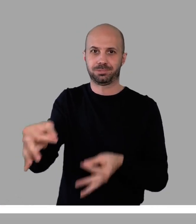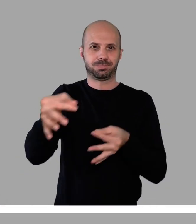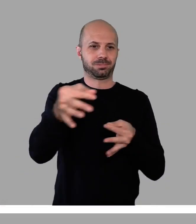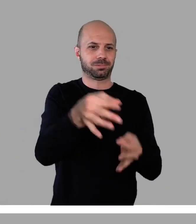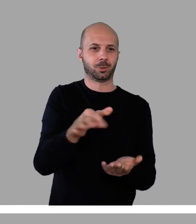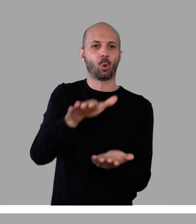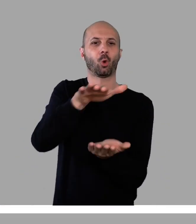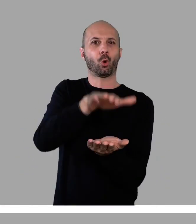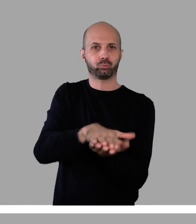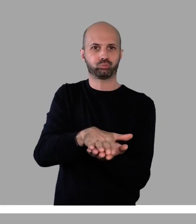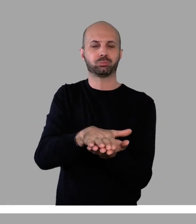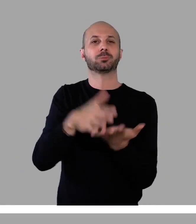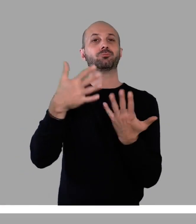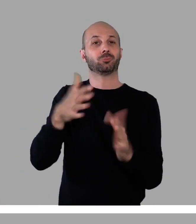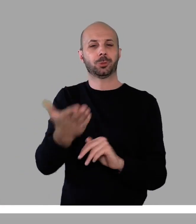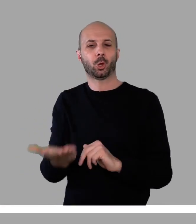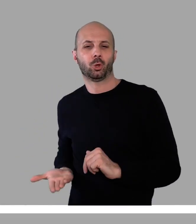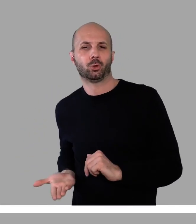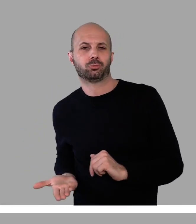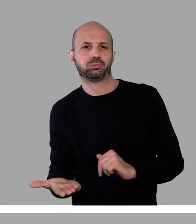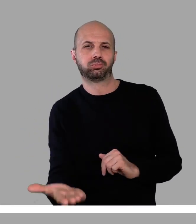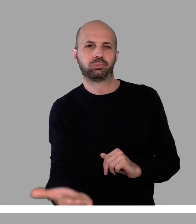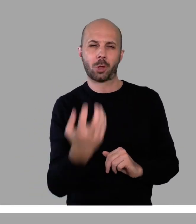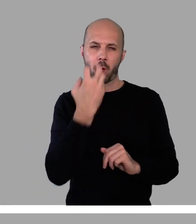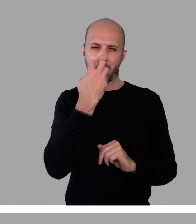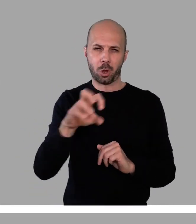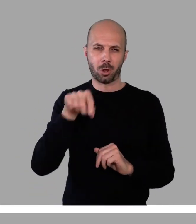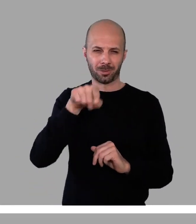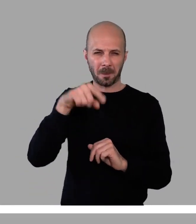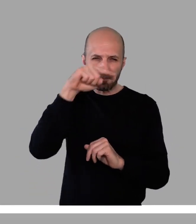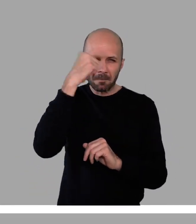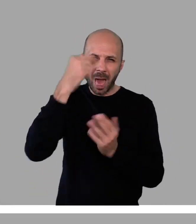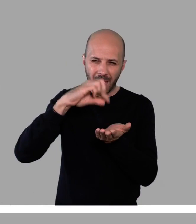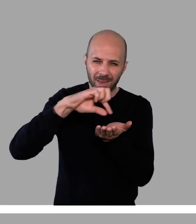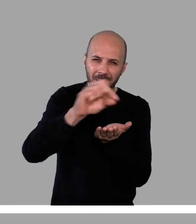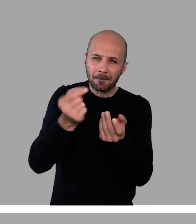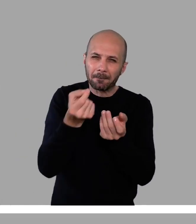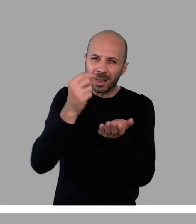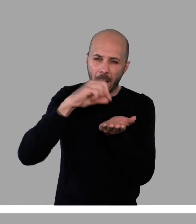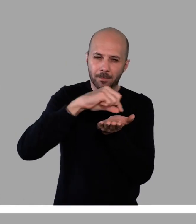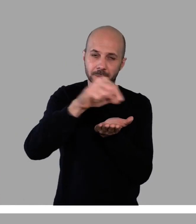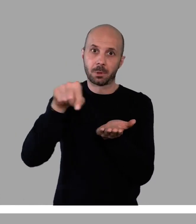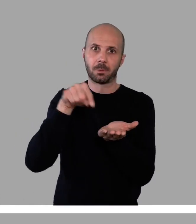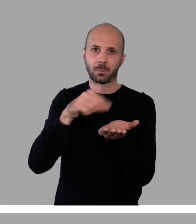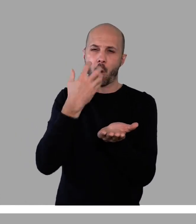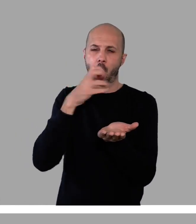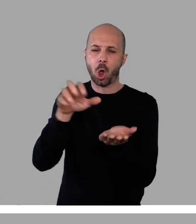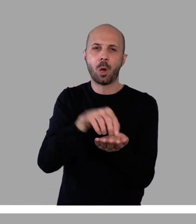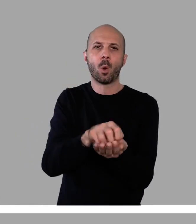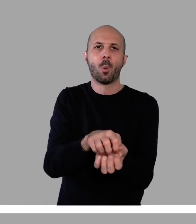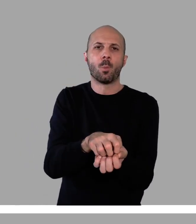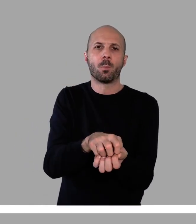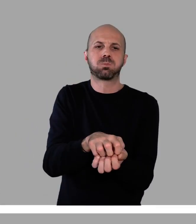which is the oven and the microcapsule are exposed to the heat